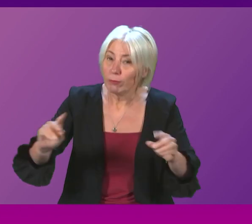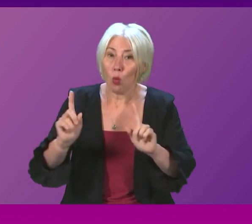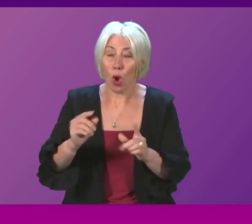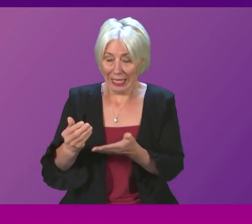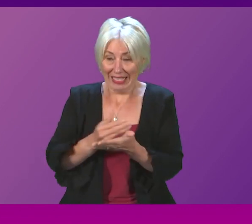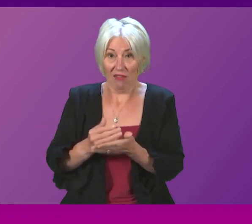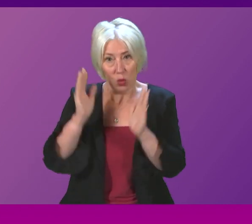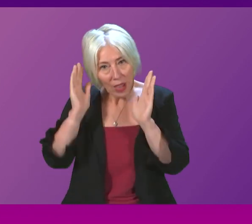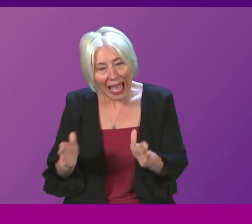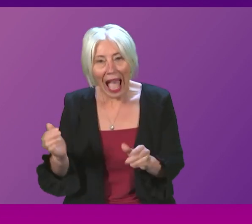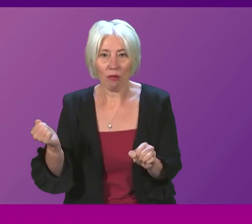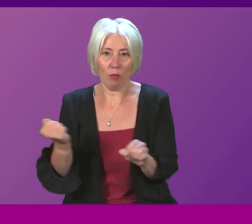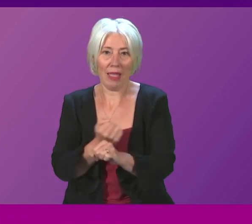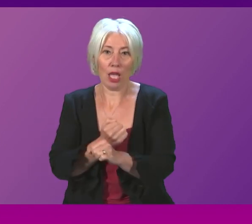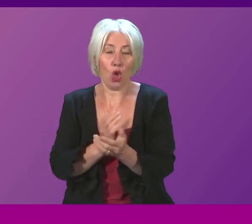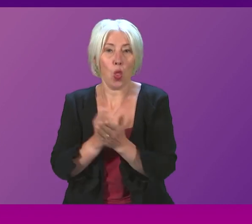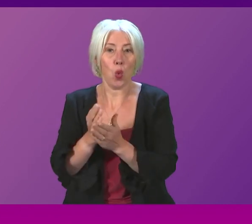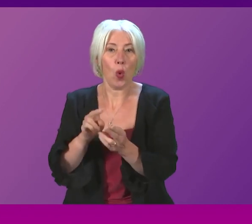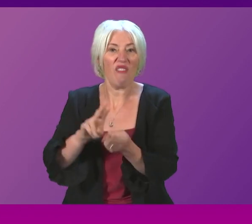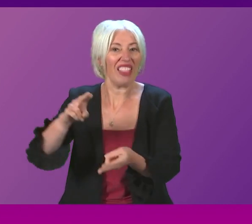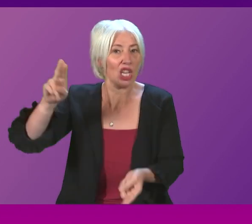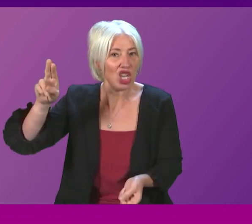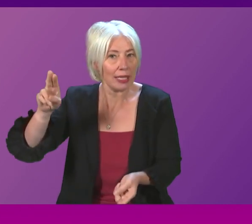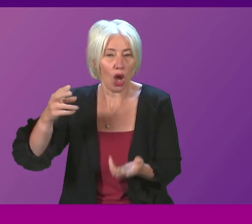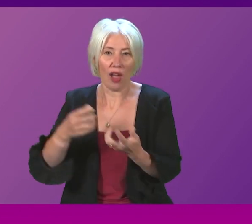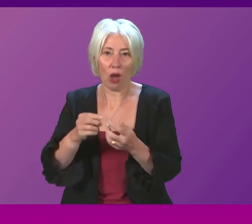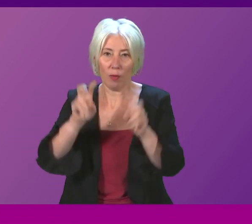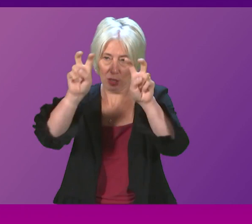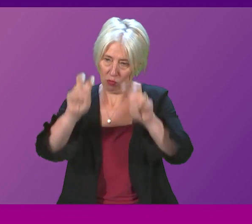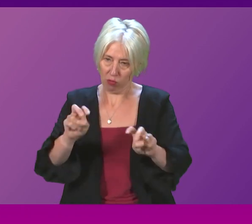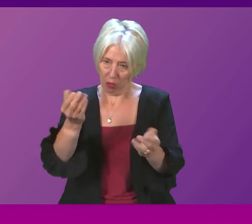to make to balance our books because of inflation. Briefly, First Minister.